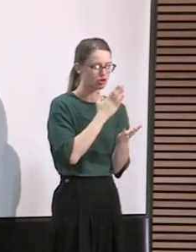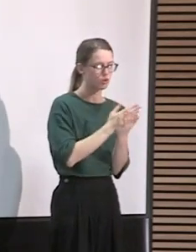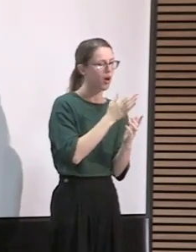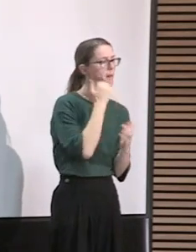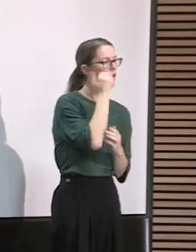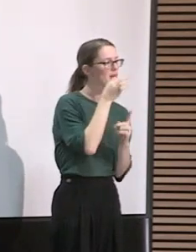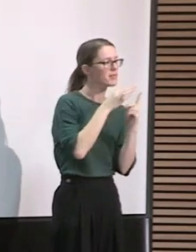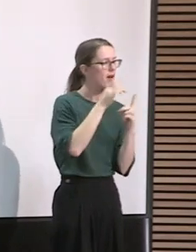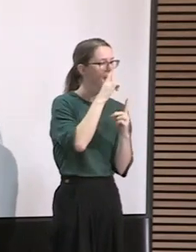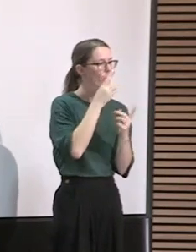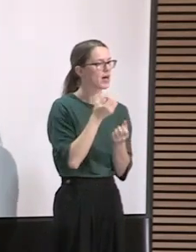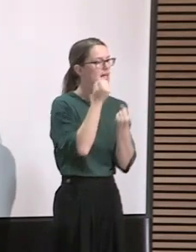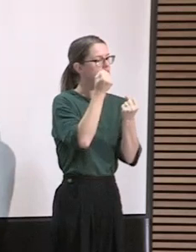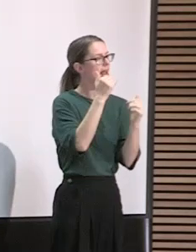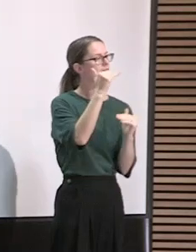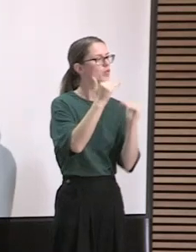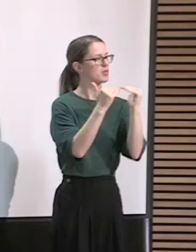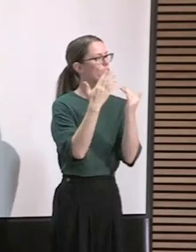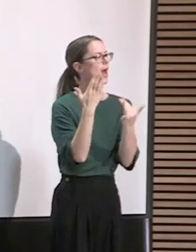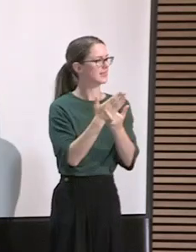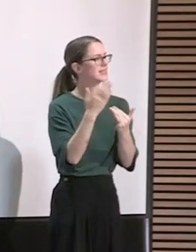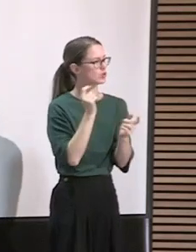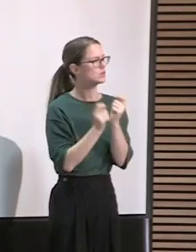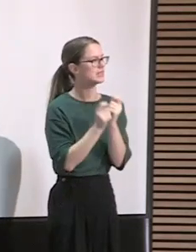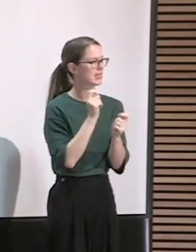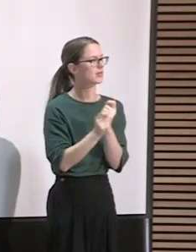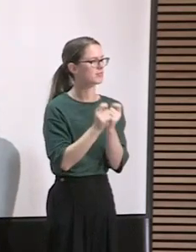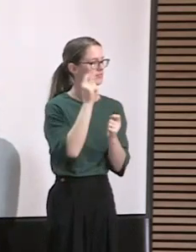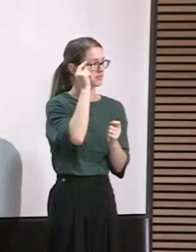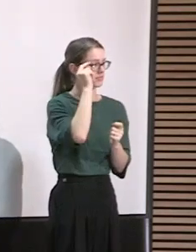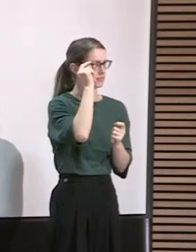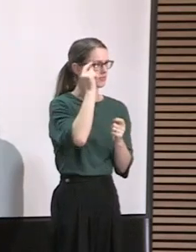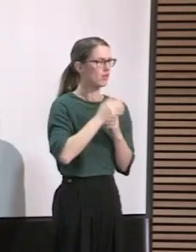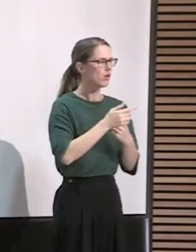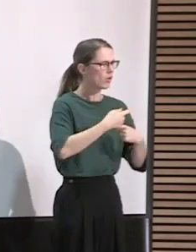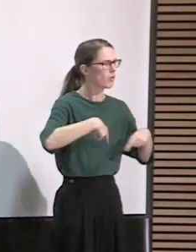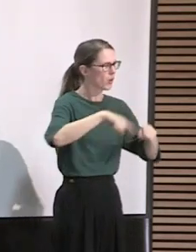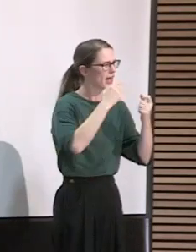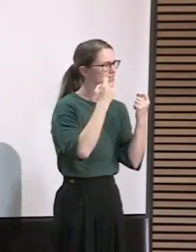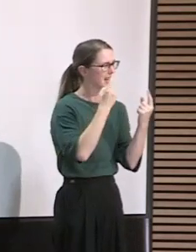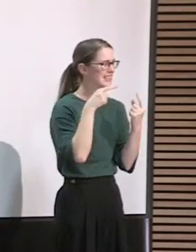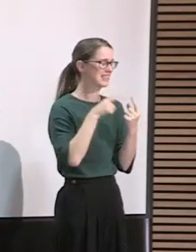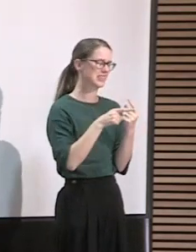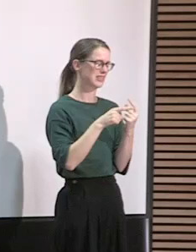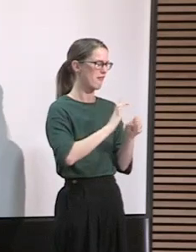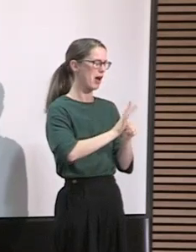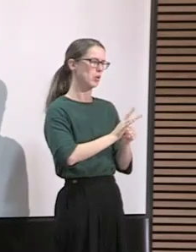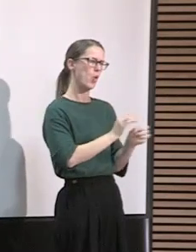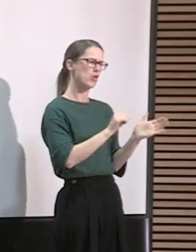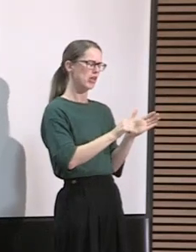risk of exposure, and ensuring that Maori and Pasifika people gain effective and equitable